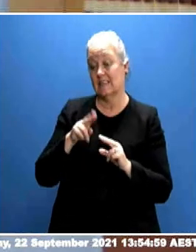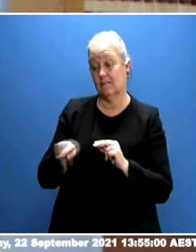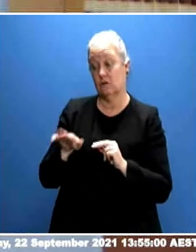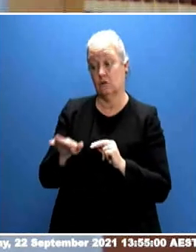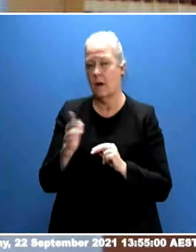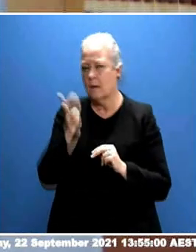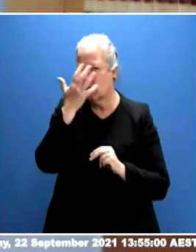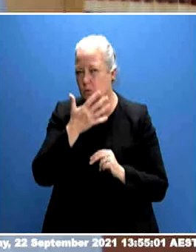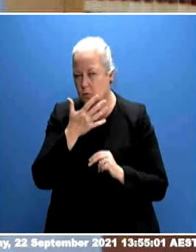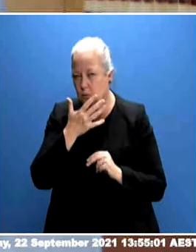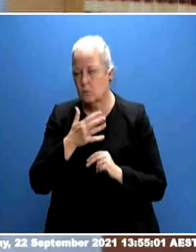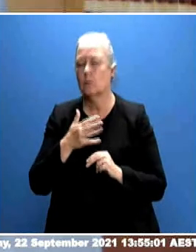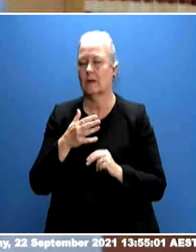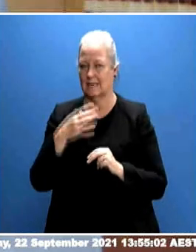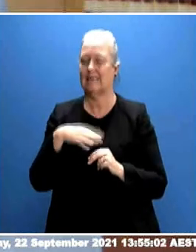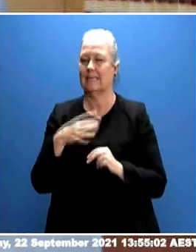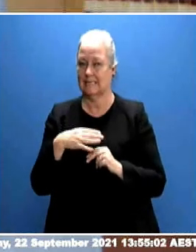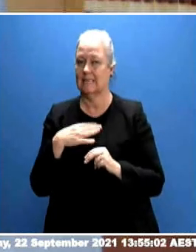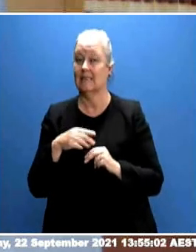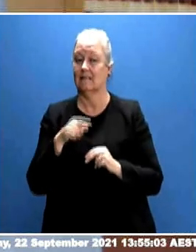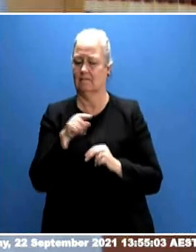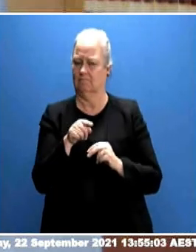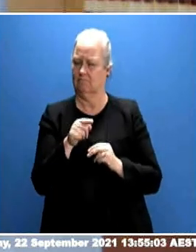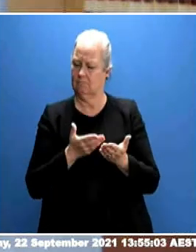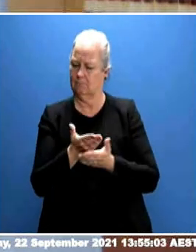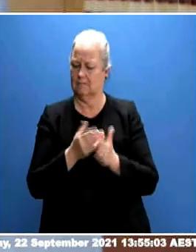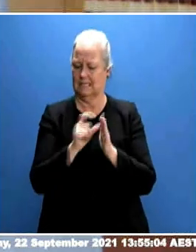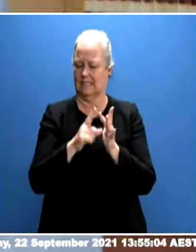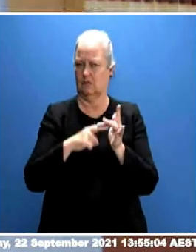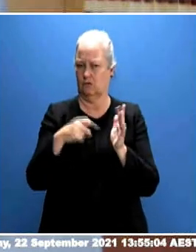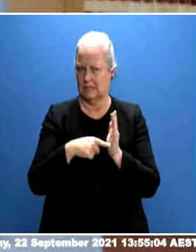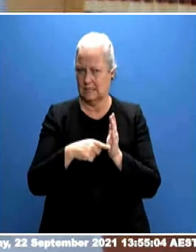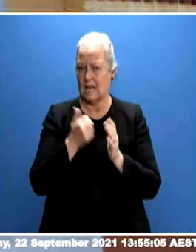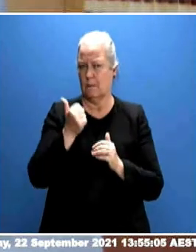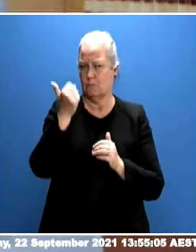consultation with the District Aboriginal Practice Leader, and with any